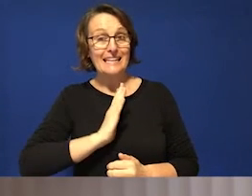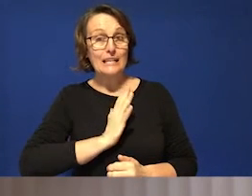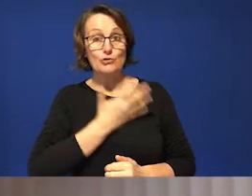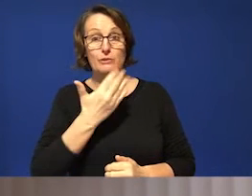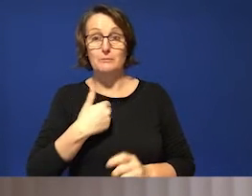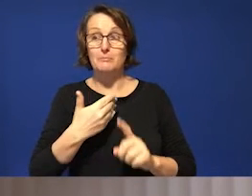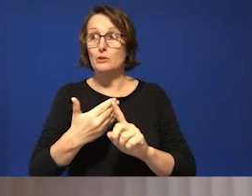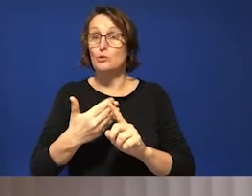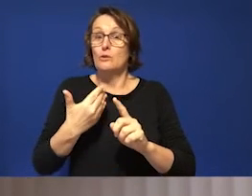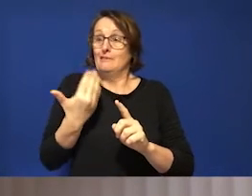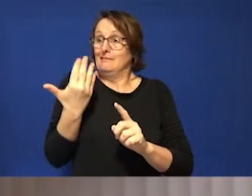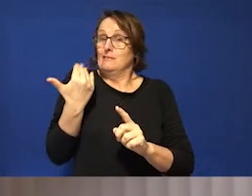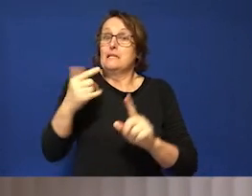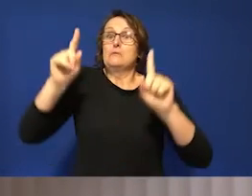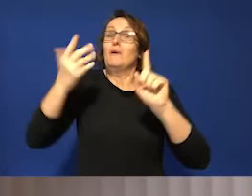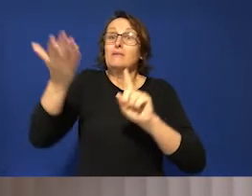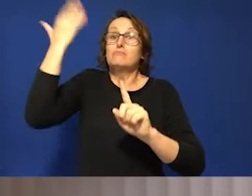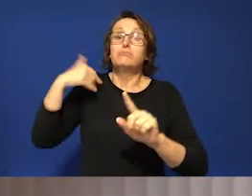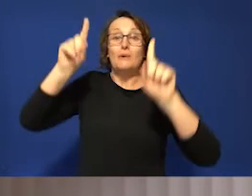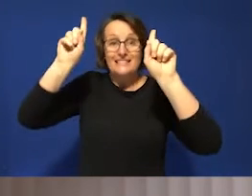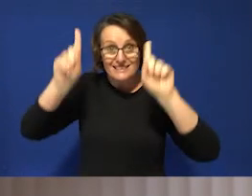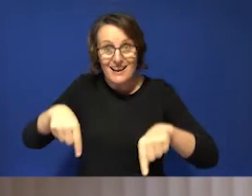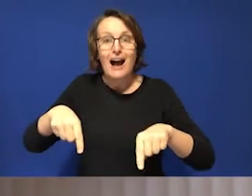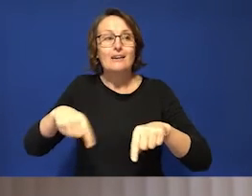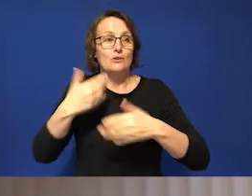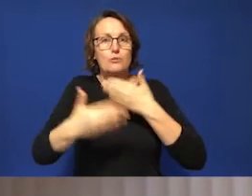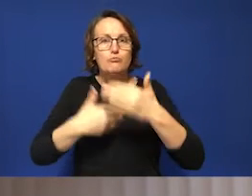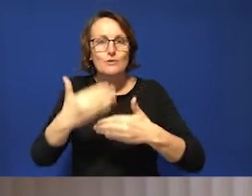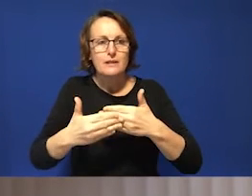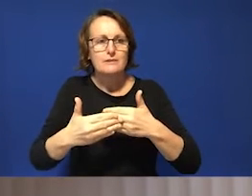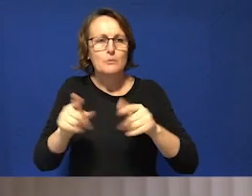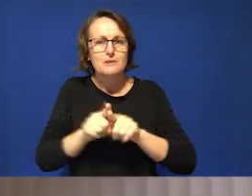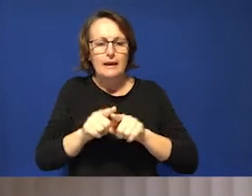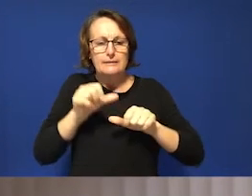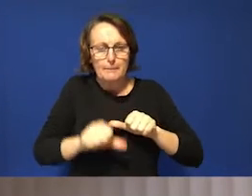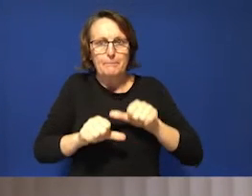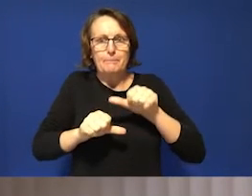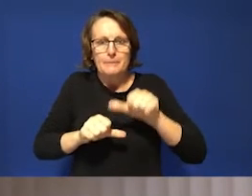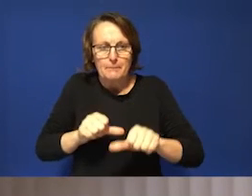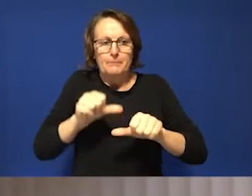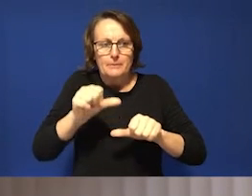it was really interesting that the early process were very intuitive.